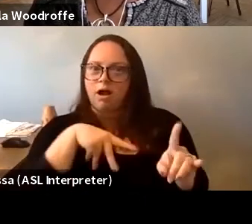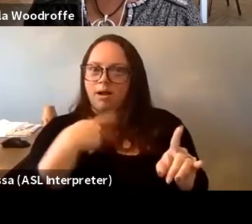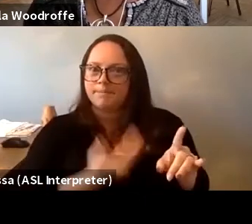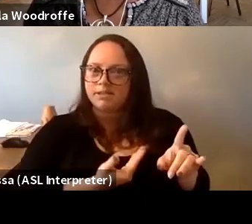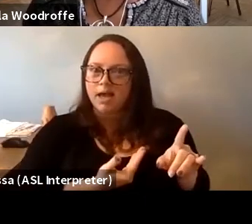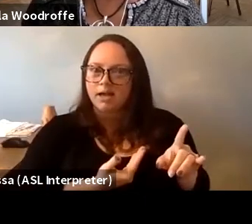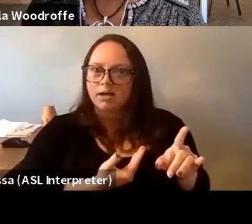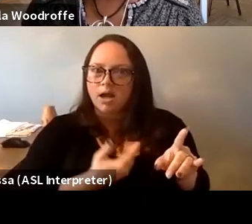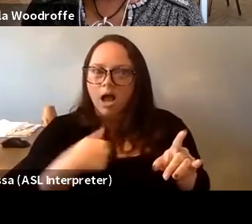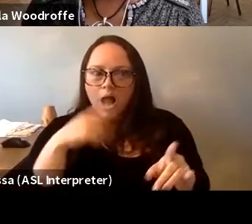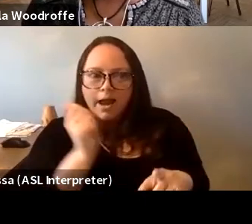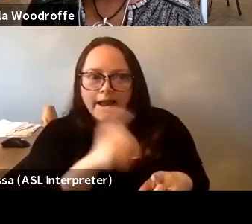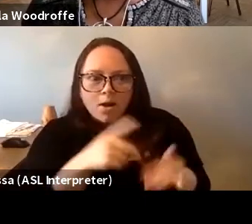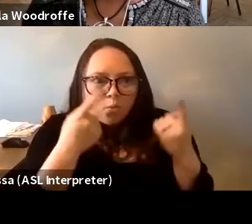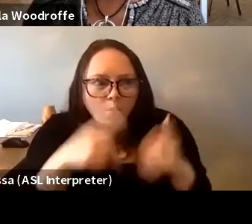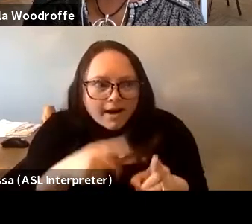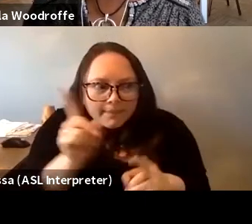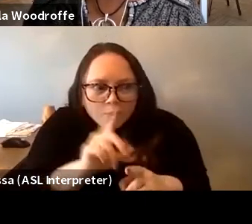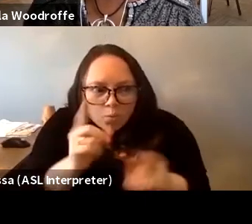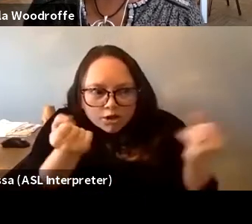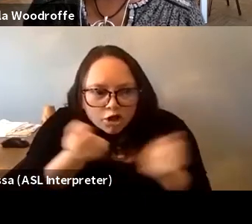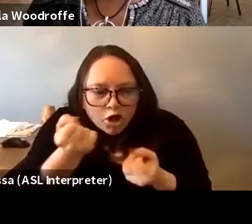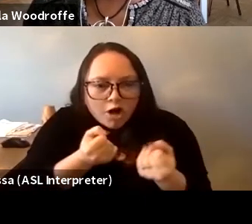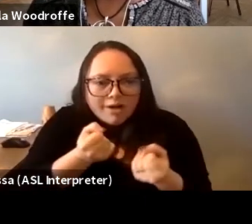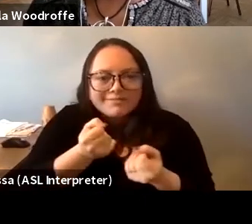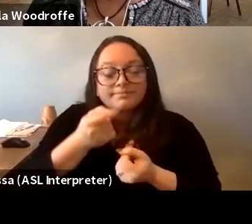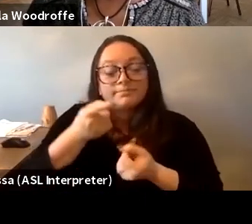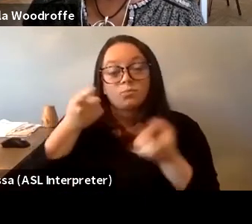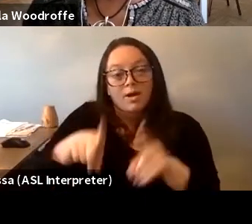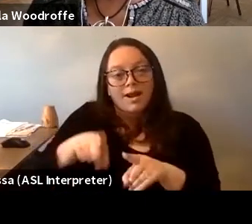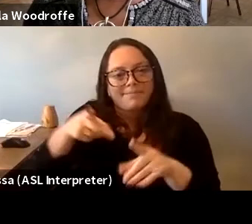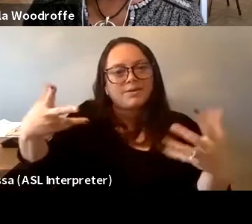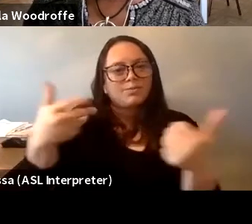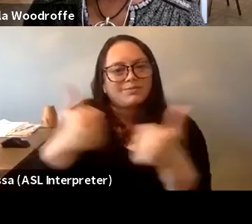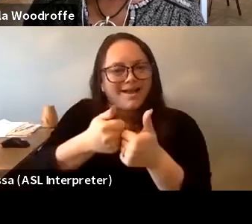got into an accident. Luckily, it was not very far from home.